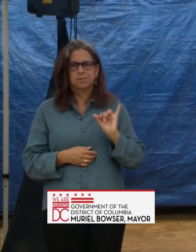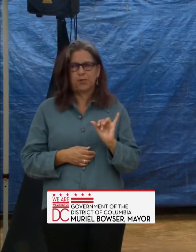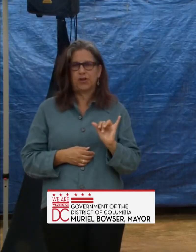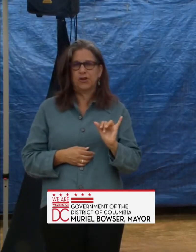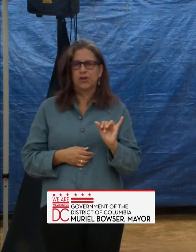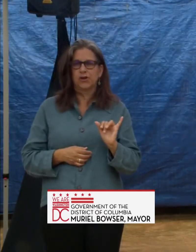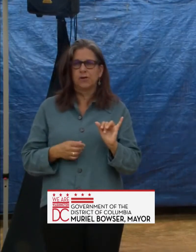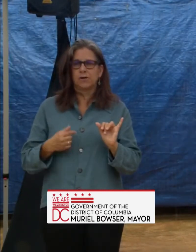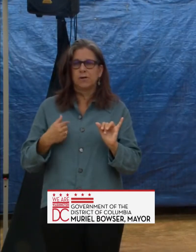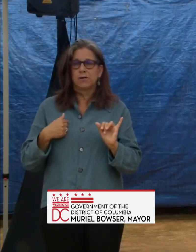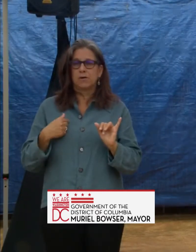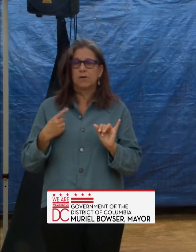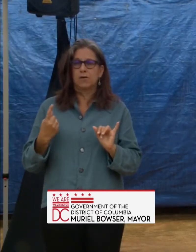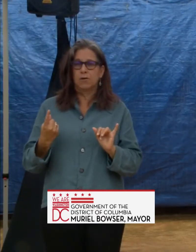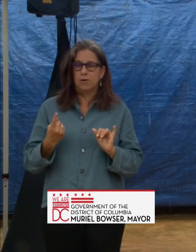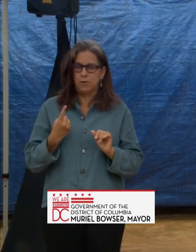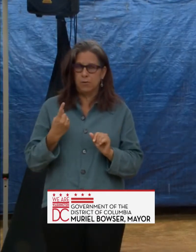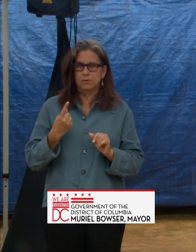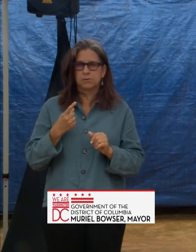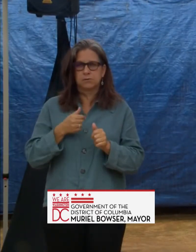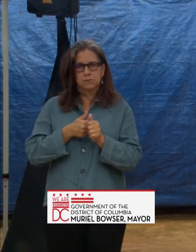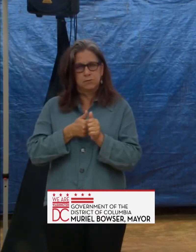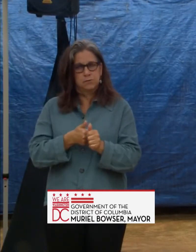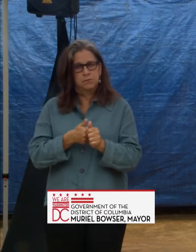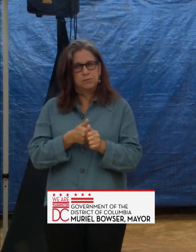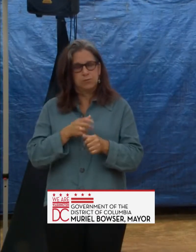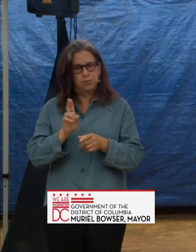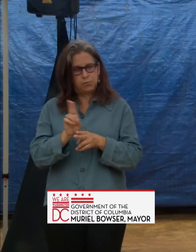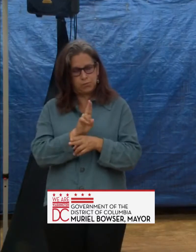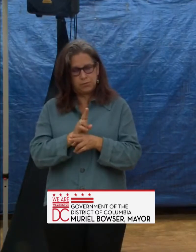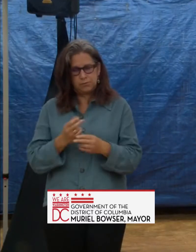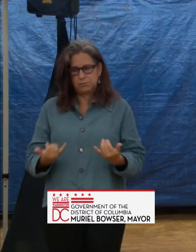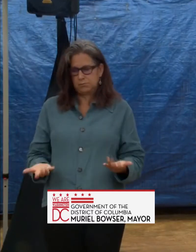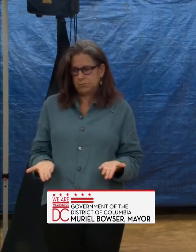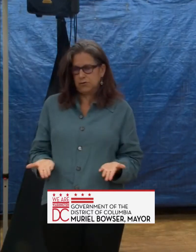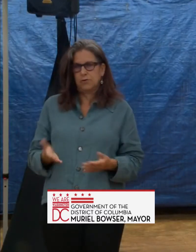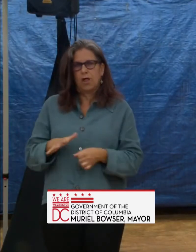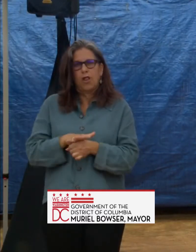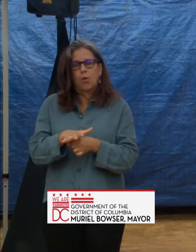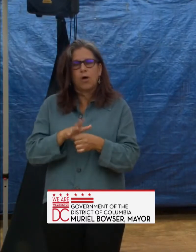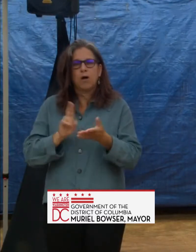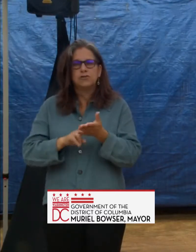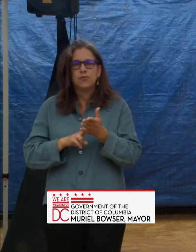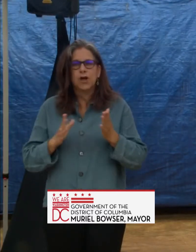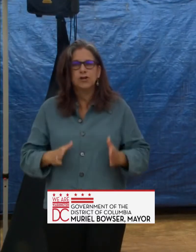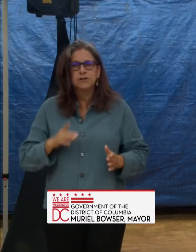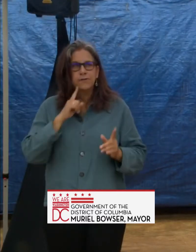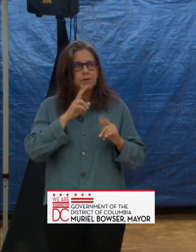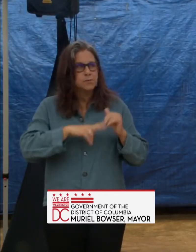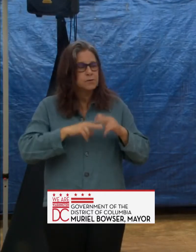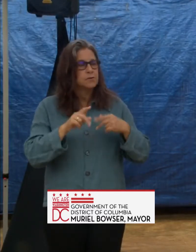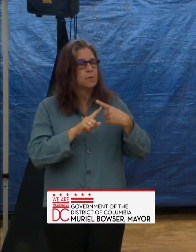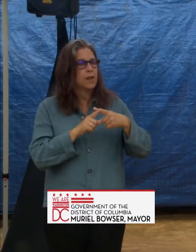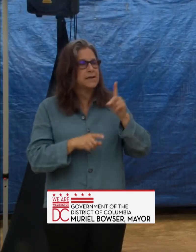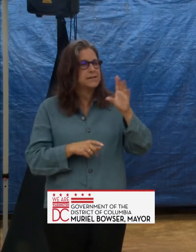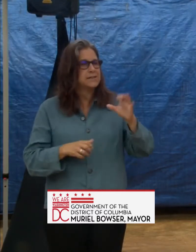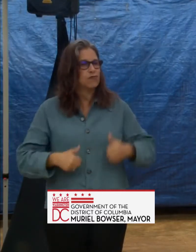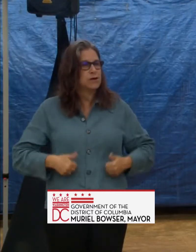BUSINESS ENTERPRISE CONTRACTORS FOR THIS PROJECT AS WELL AS DISTRICT RESIDENTS. AND WE ARE INCLUDED OUR CHILDREN.